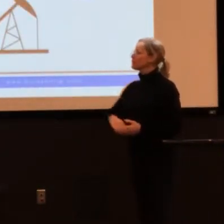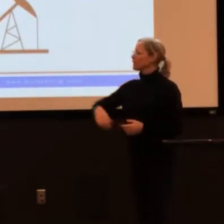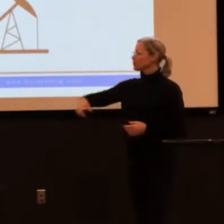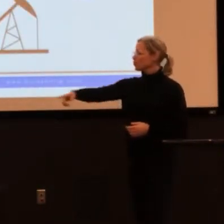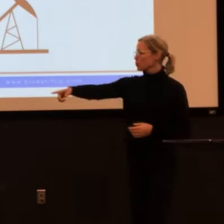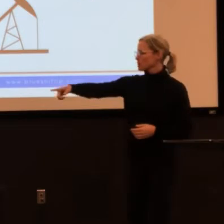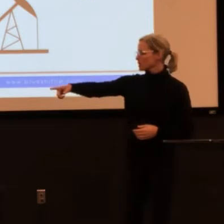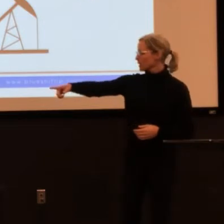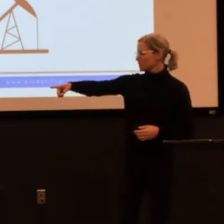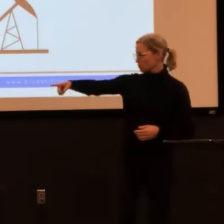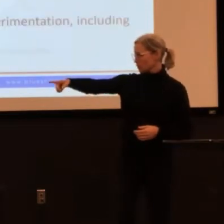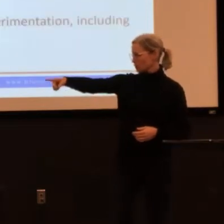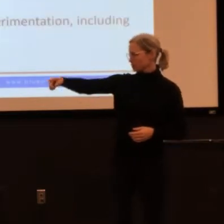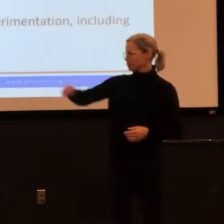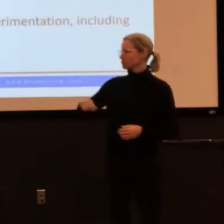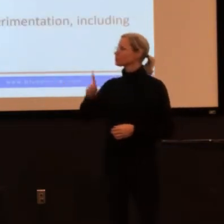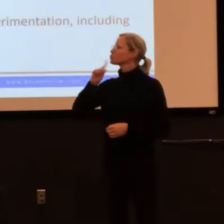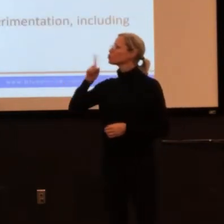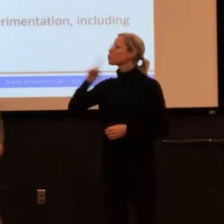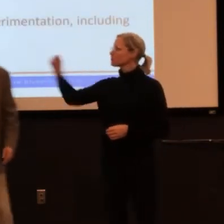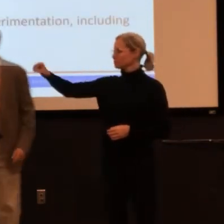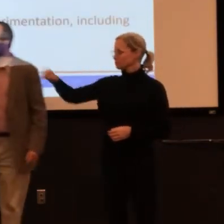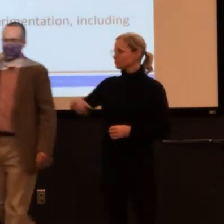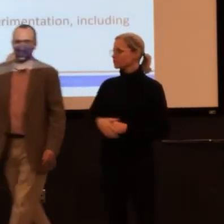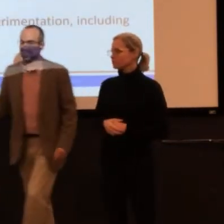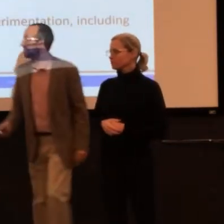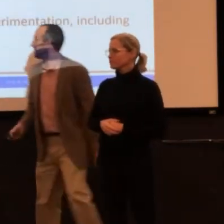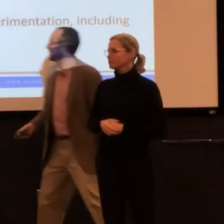[Woman] Maybe I can forward the slides for you. Sure, sure, okay.